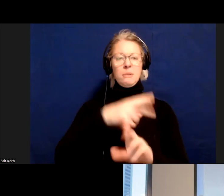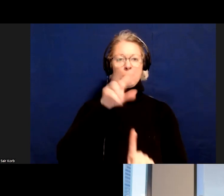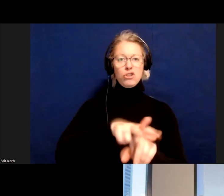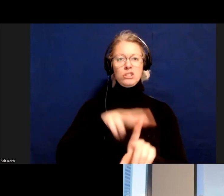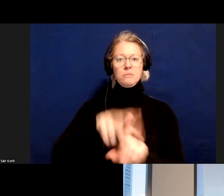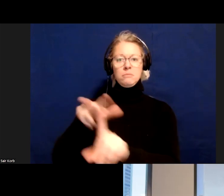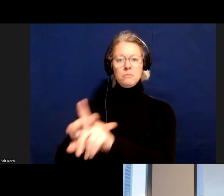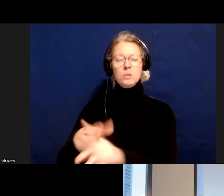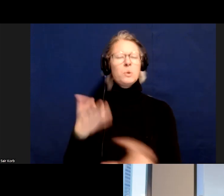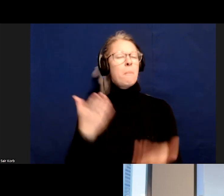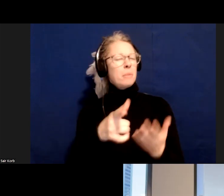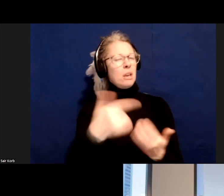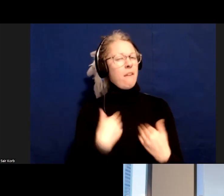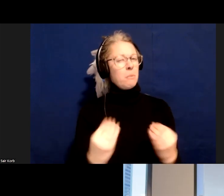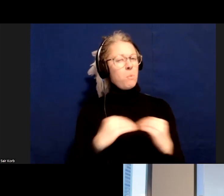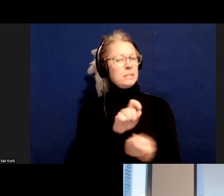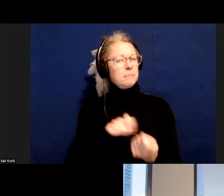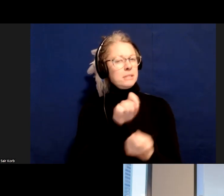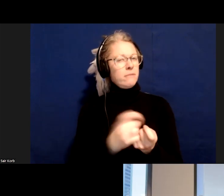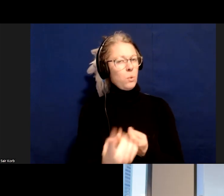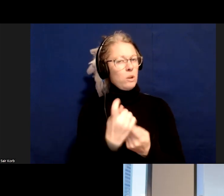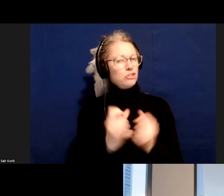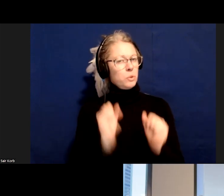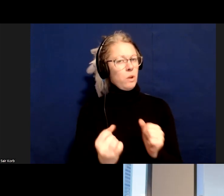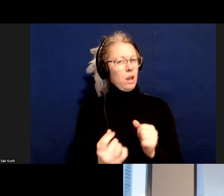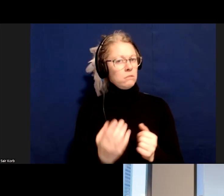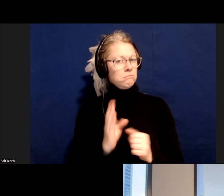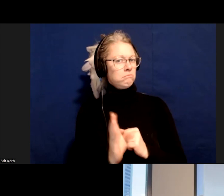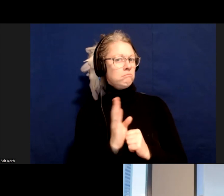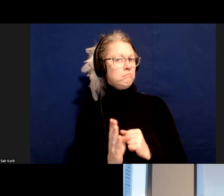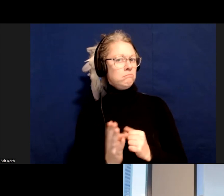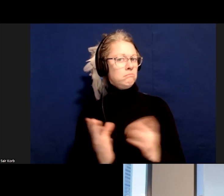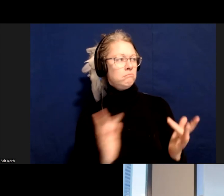specific question that I can assist you in sort of putting in touch with the right person.